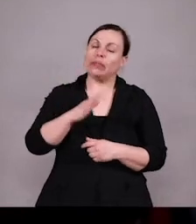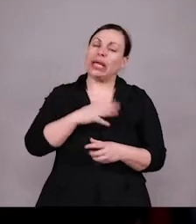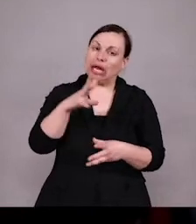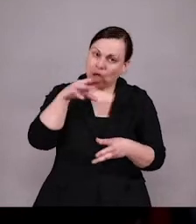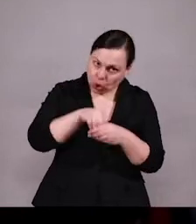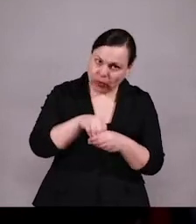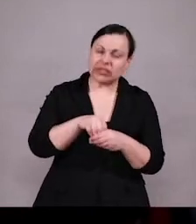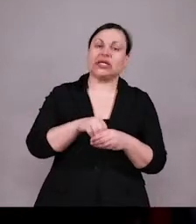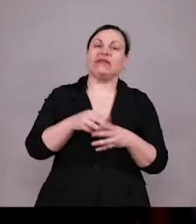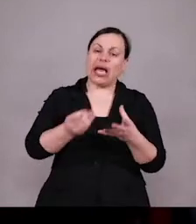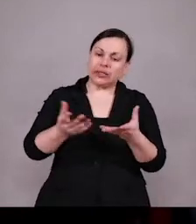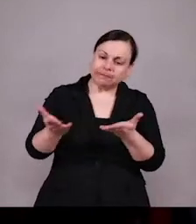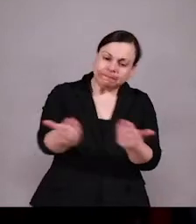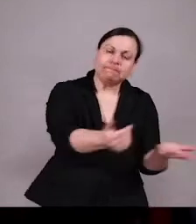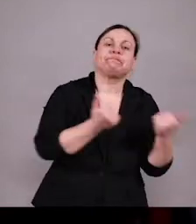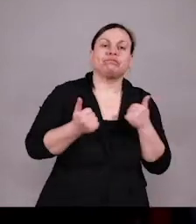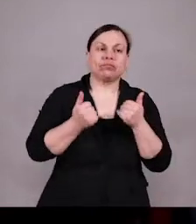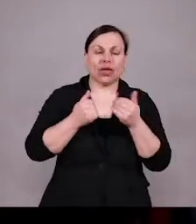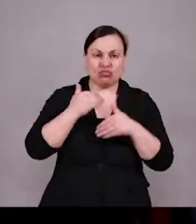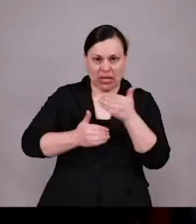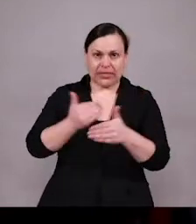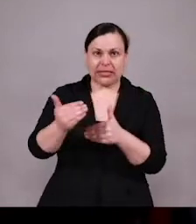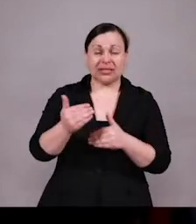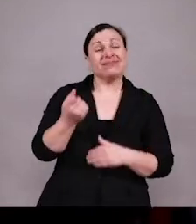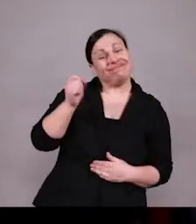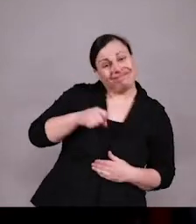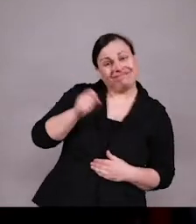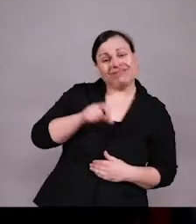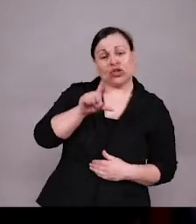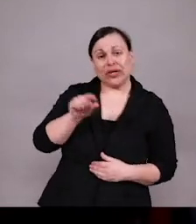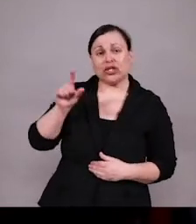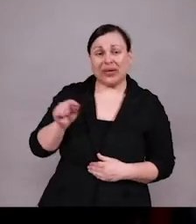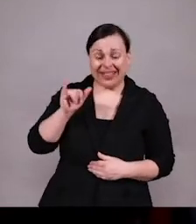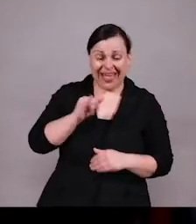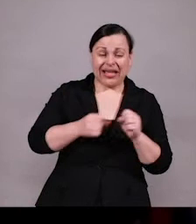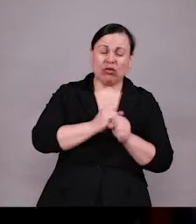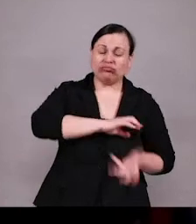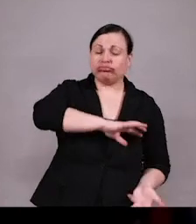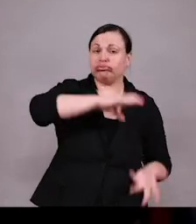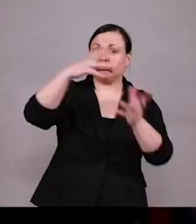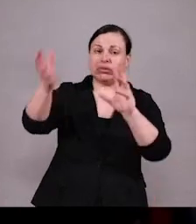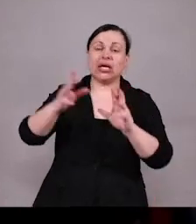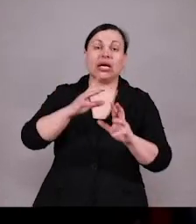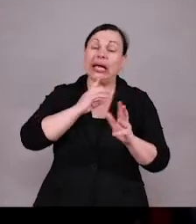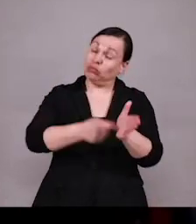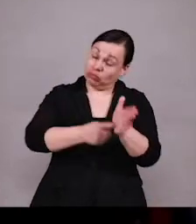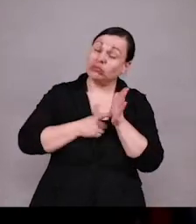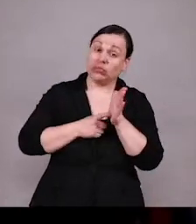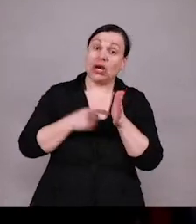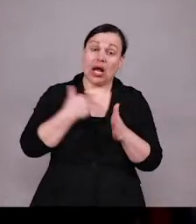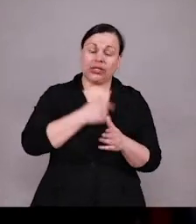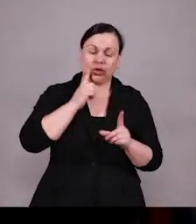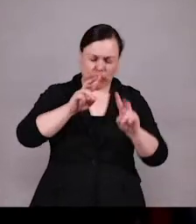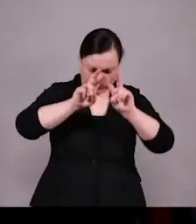process. While a turbulent 2020 has necessitated immediate strategic focus on moving to limited